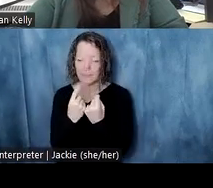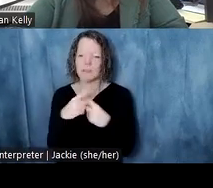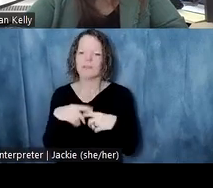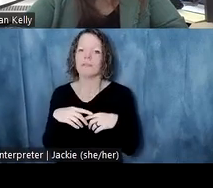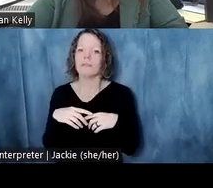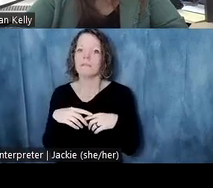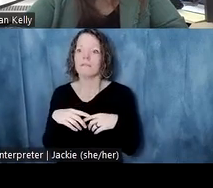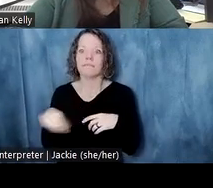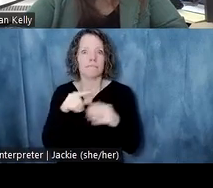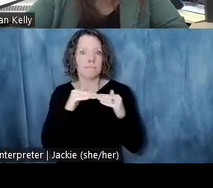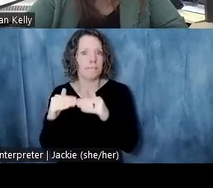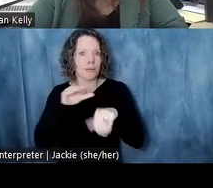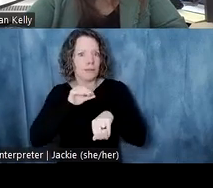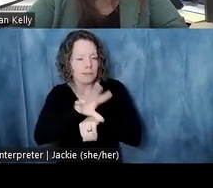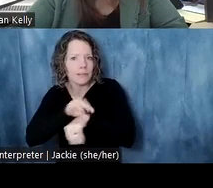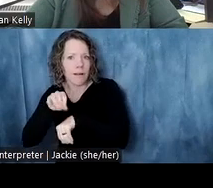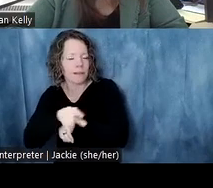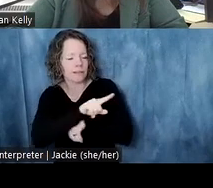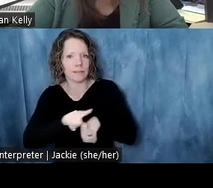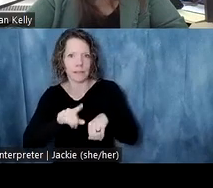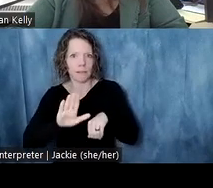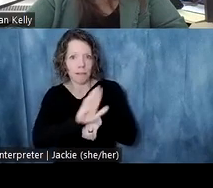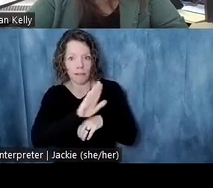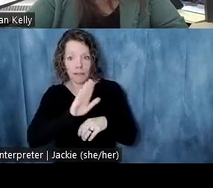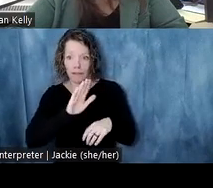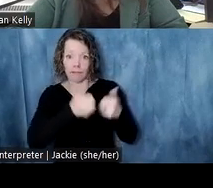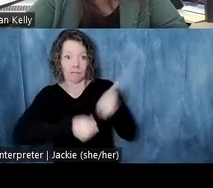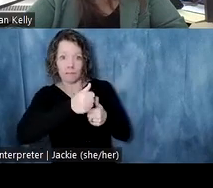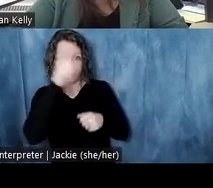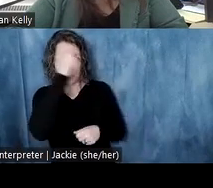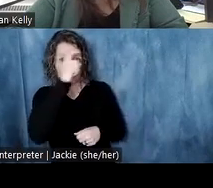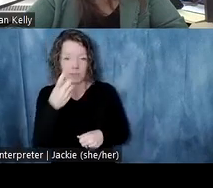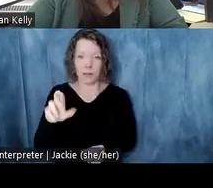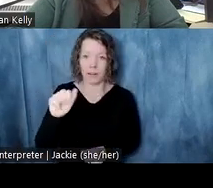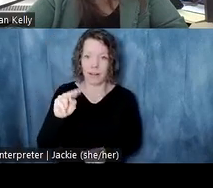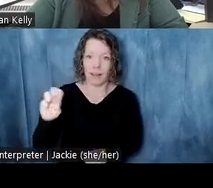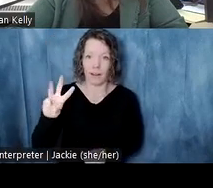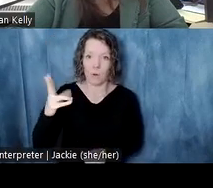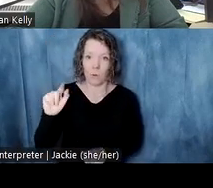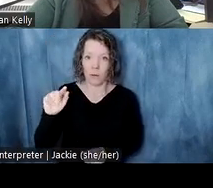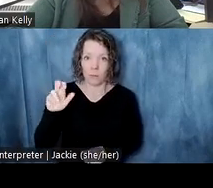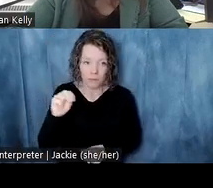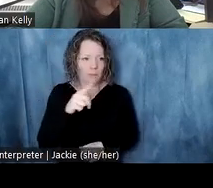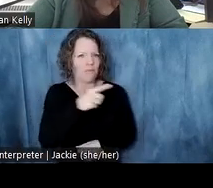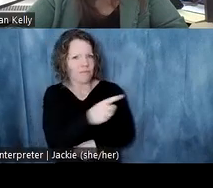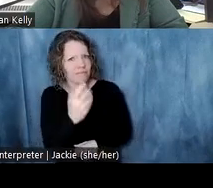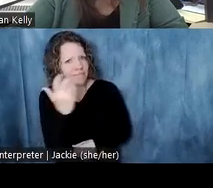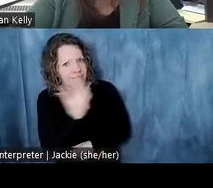the wisdom and steadiness of Dr. Anne Whitman and all of the staff in the Center whose commitment